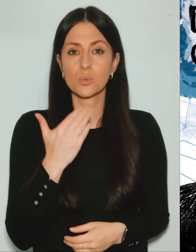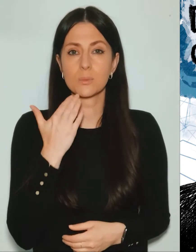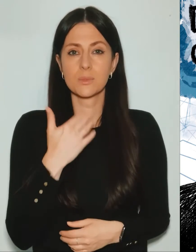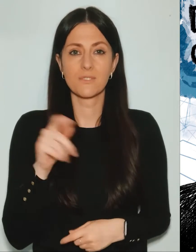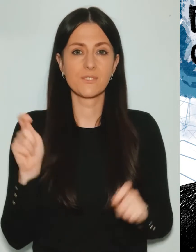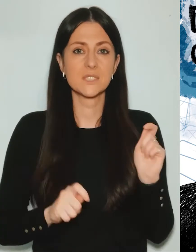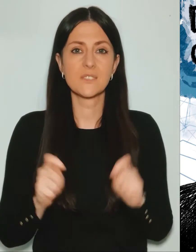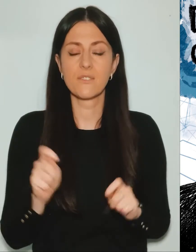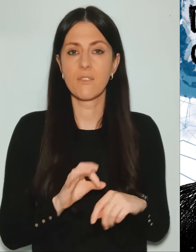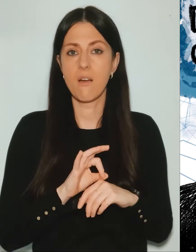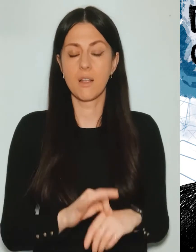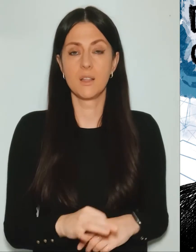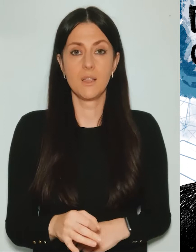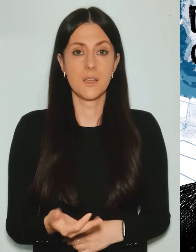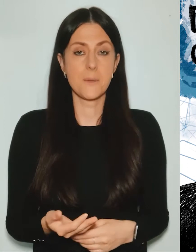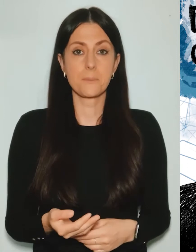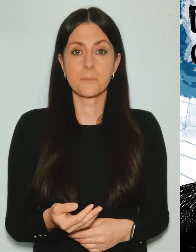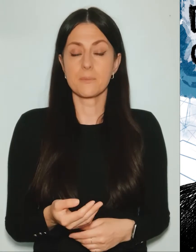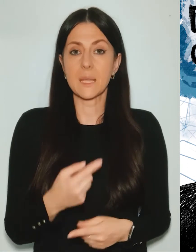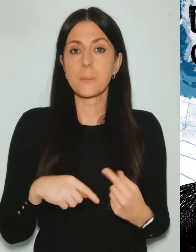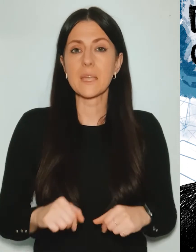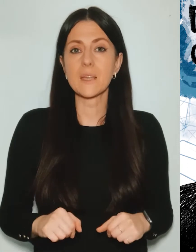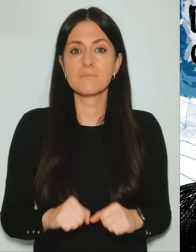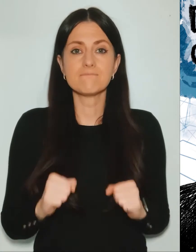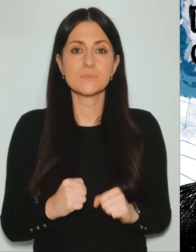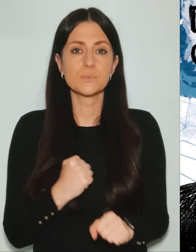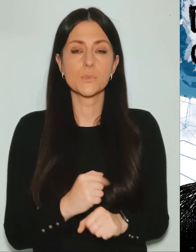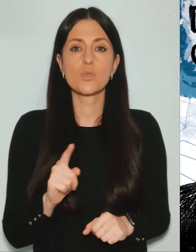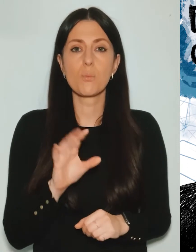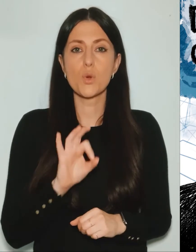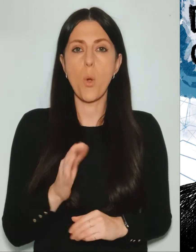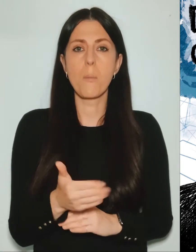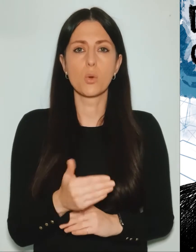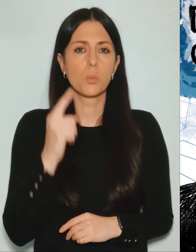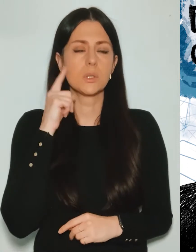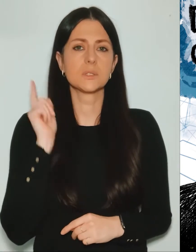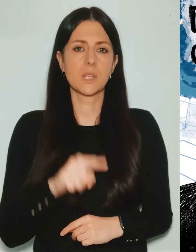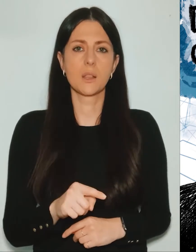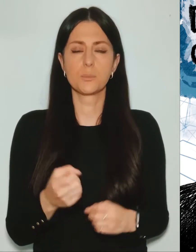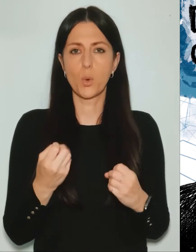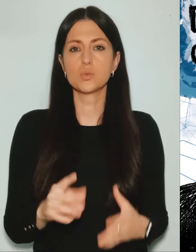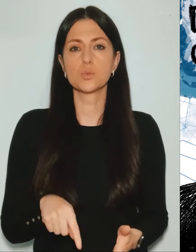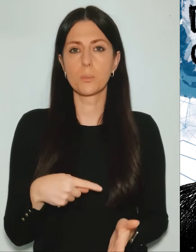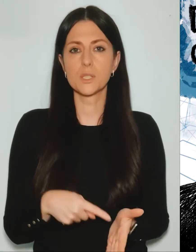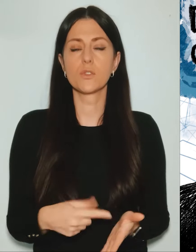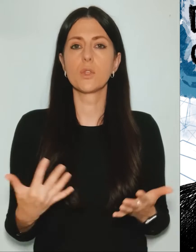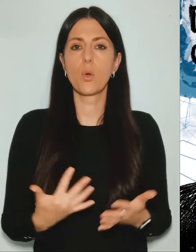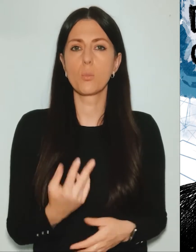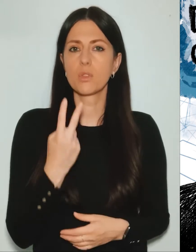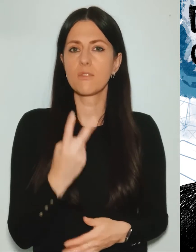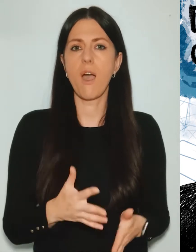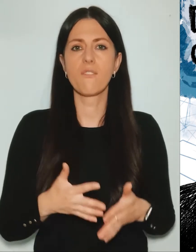We tried to make Mariupol known not just as a city with 2 large metallurgical plants,